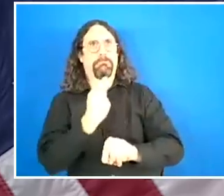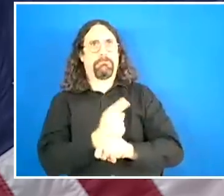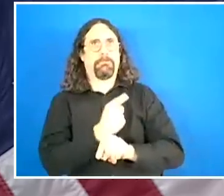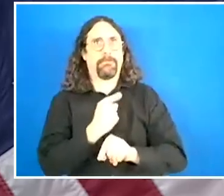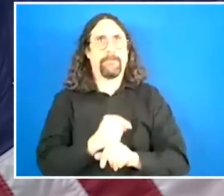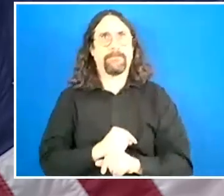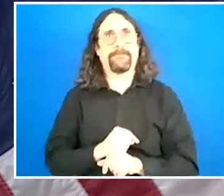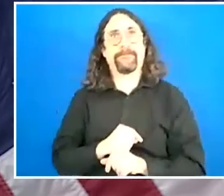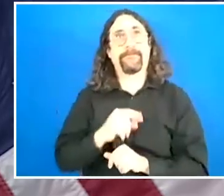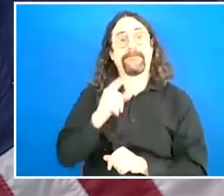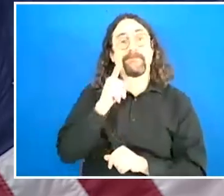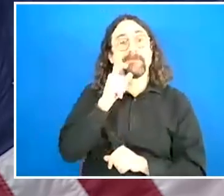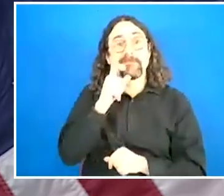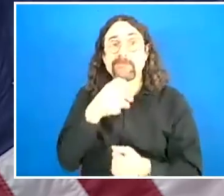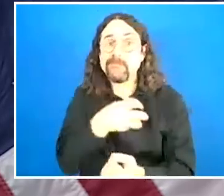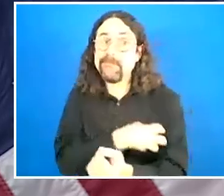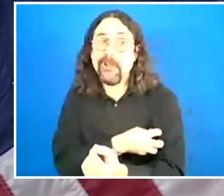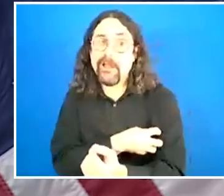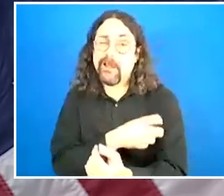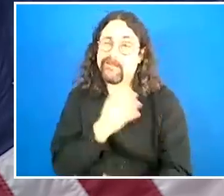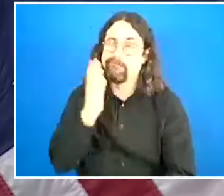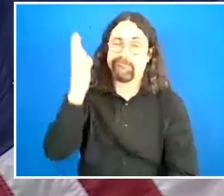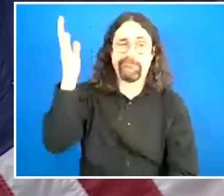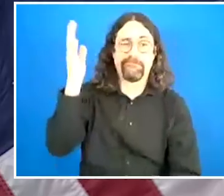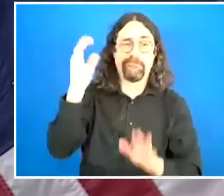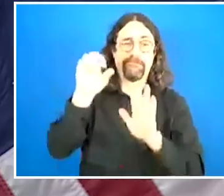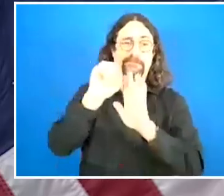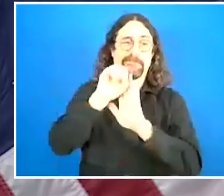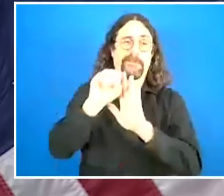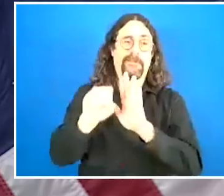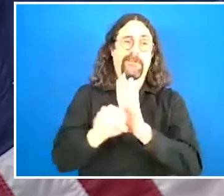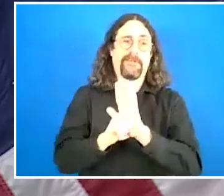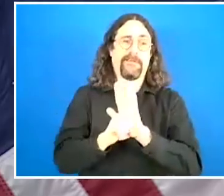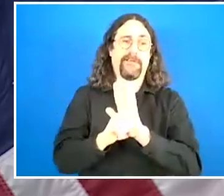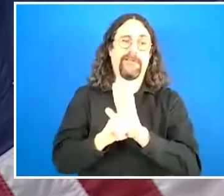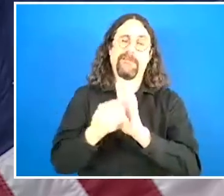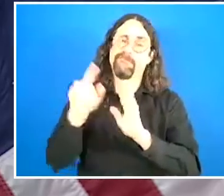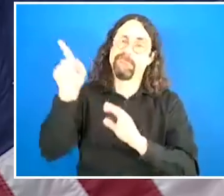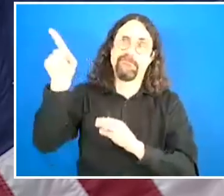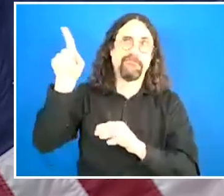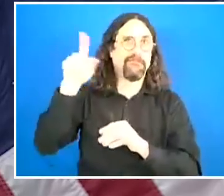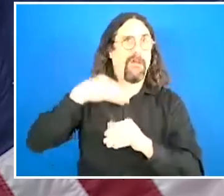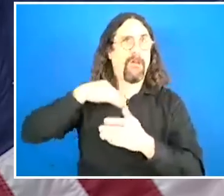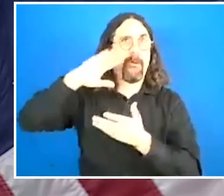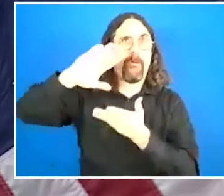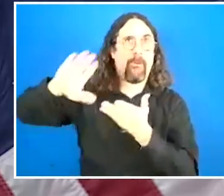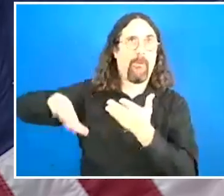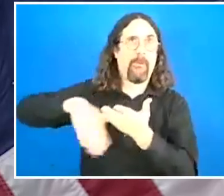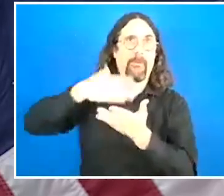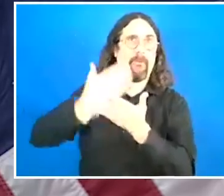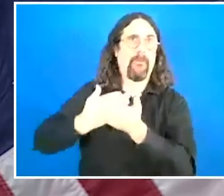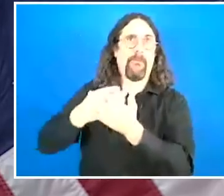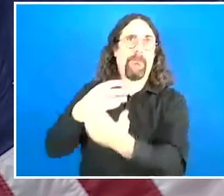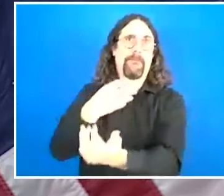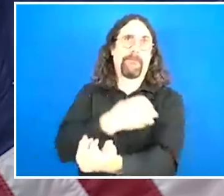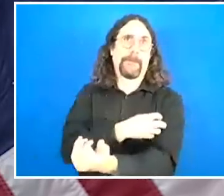BUT THE STATE HAS THE POWER TO TAKE OTHERAC TIONS INCLUDING MOST MEIMDATIE TLYO ALLOW RENTERS TO PAY THEIR RENT